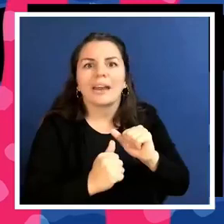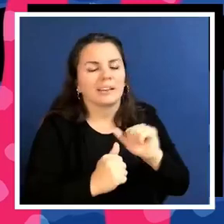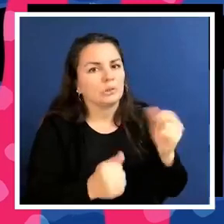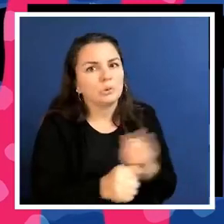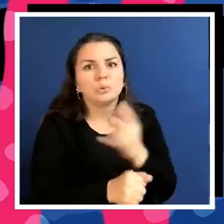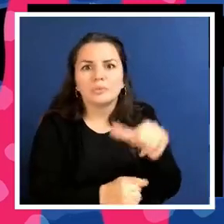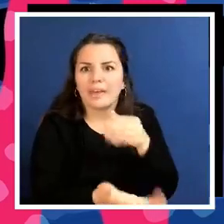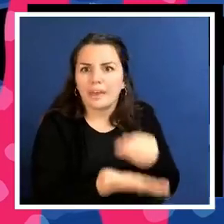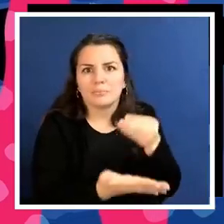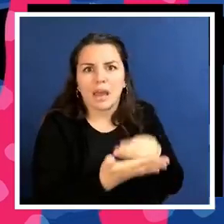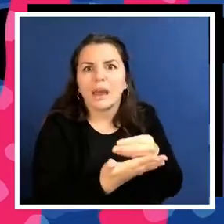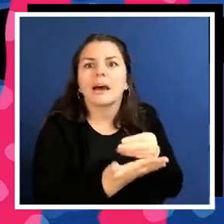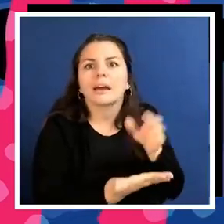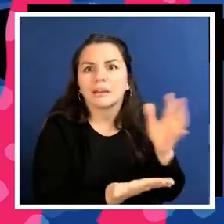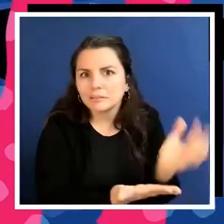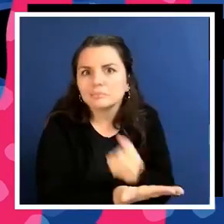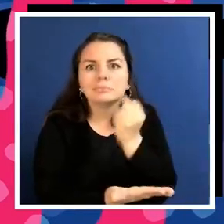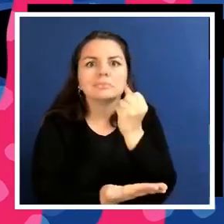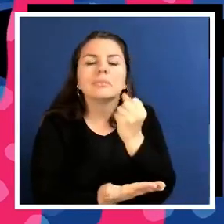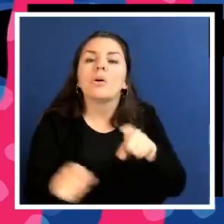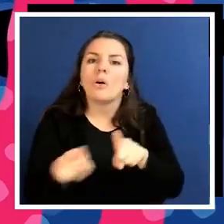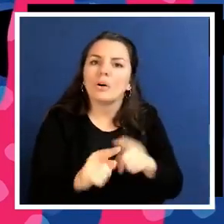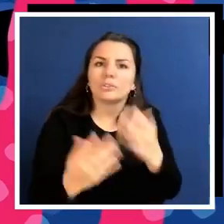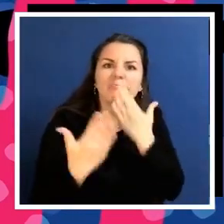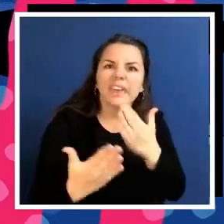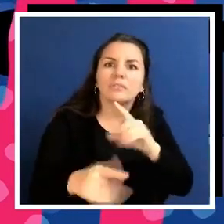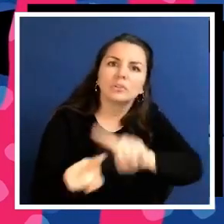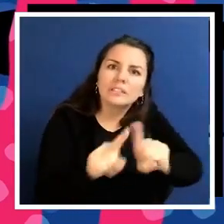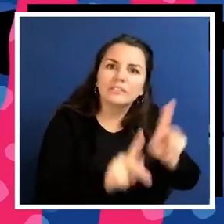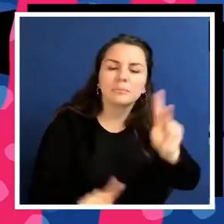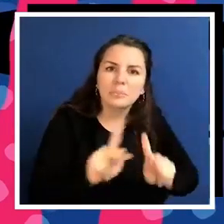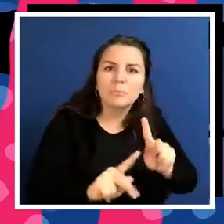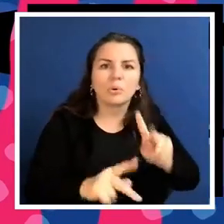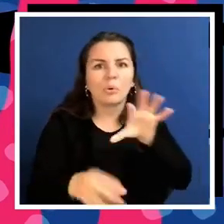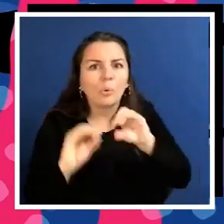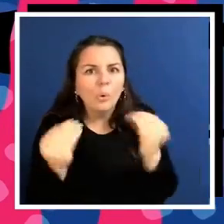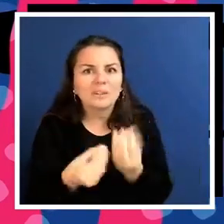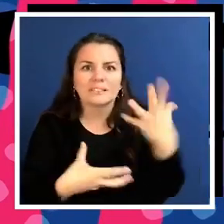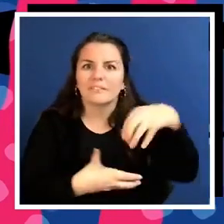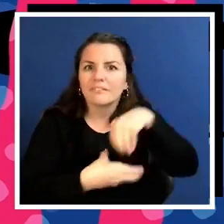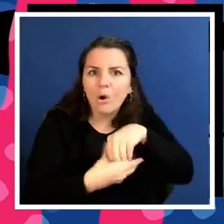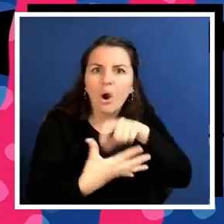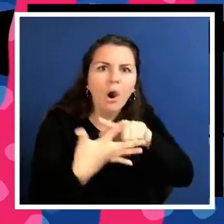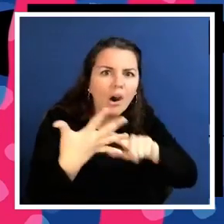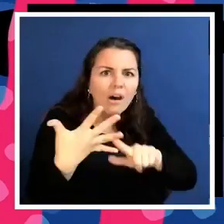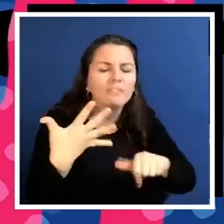FRIENDS, COUSINS AND DON'T LEAVE ANY DOLLARS ON THE TABLE.